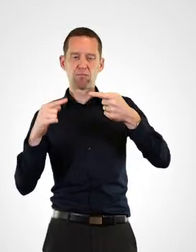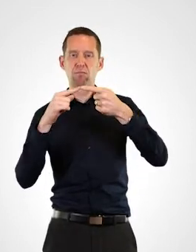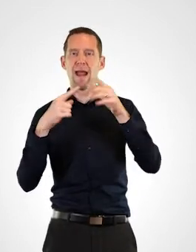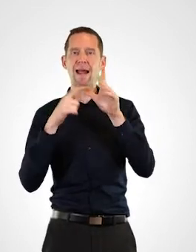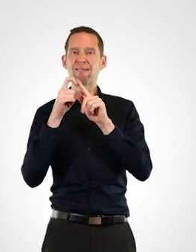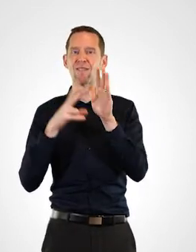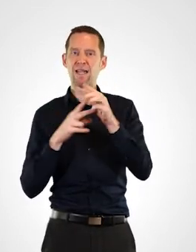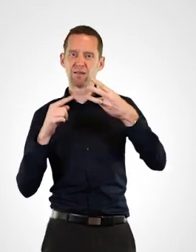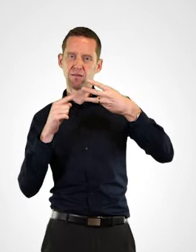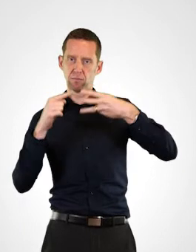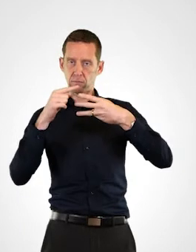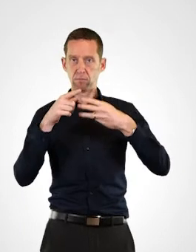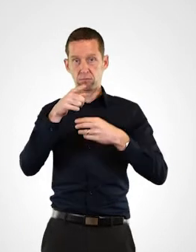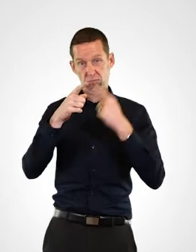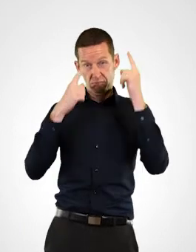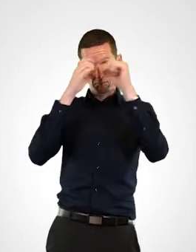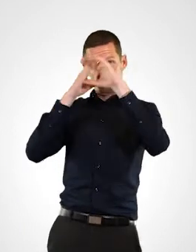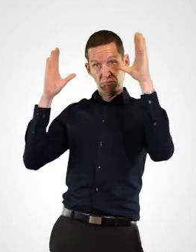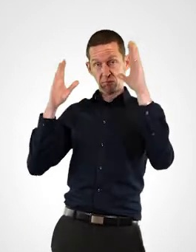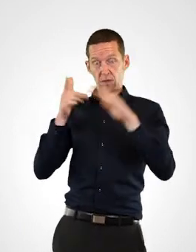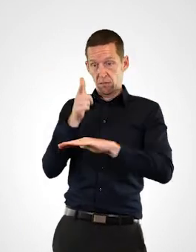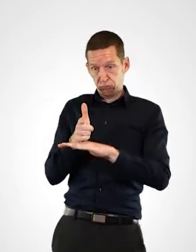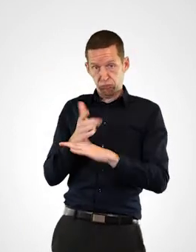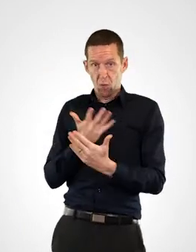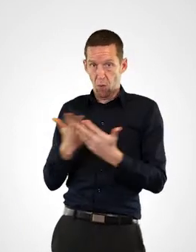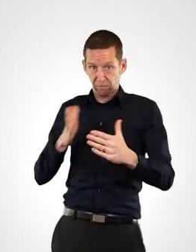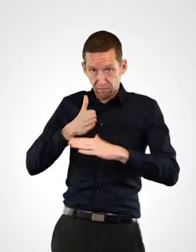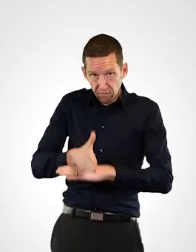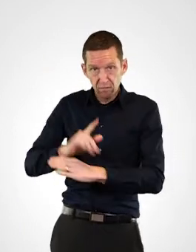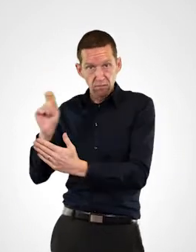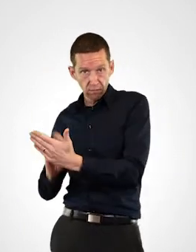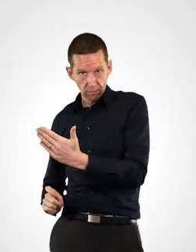So it's a lot of work and a lot of computer power and so it's not likely